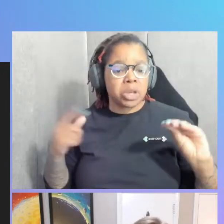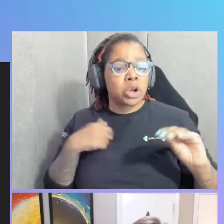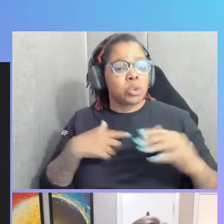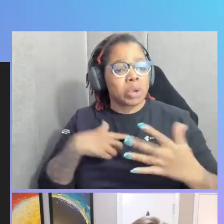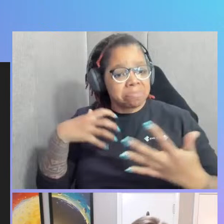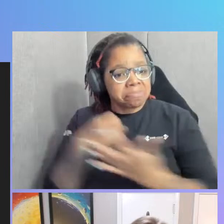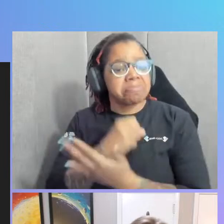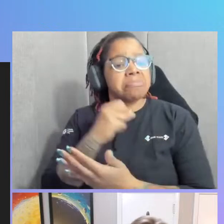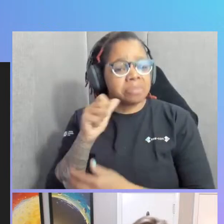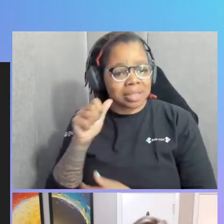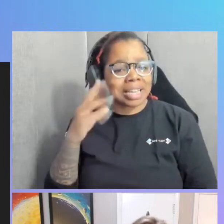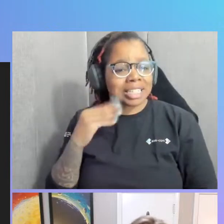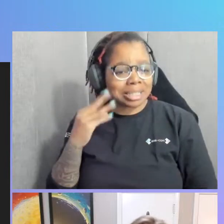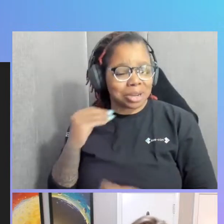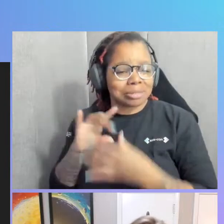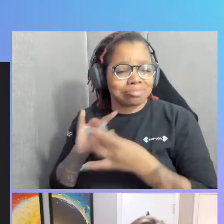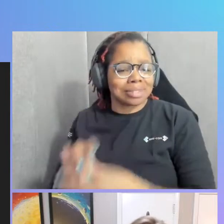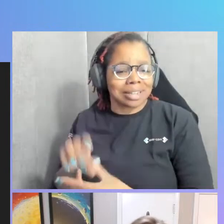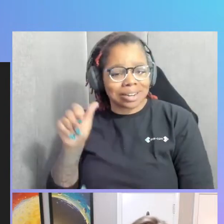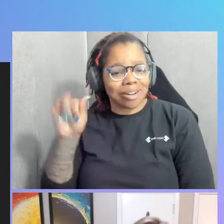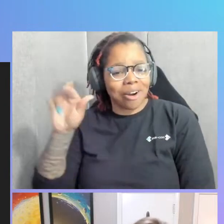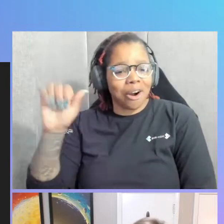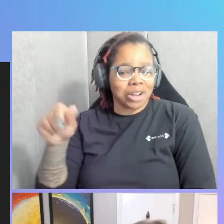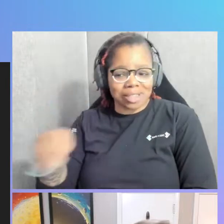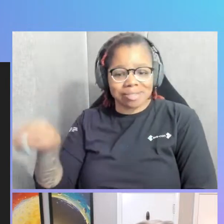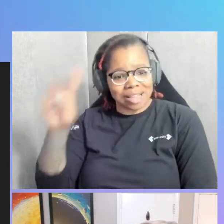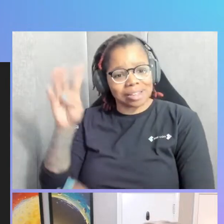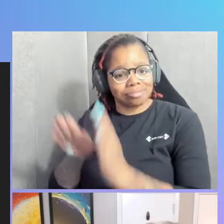experience that our developers